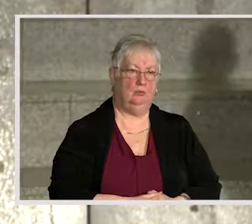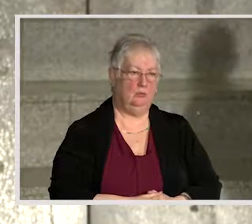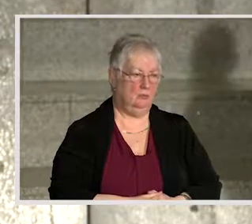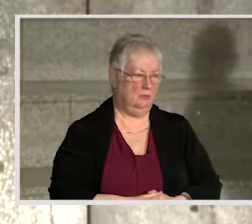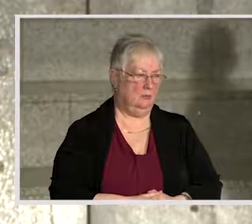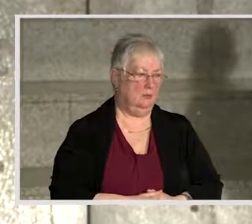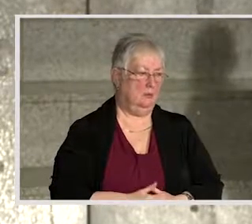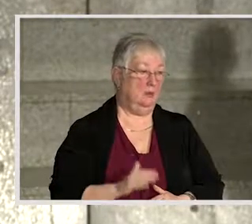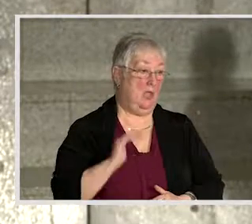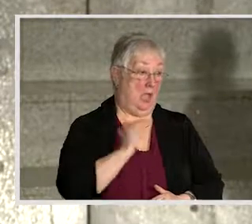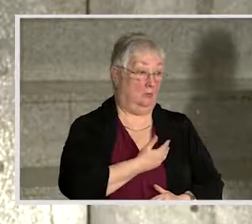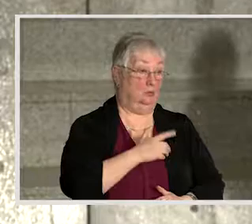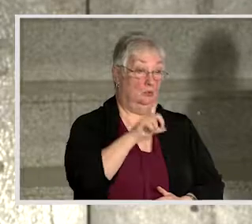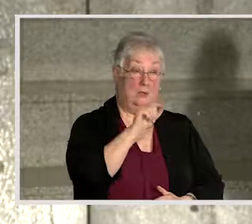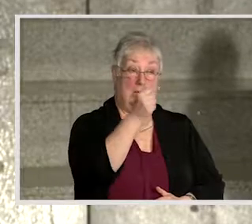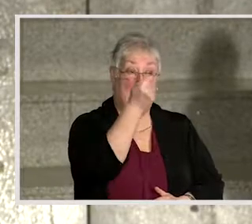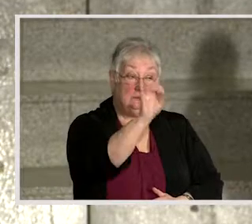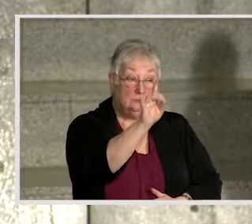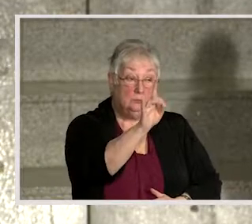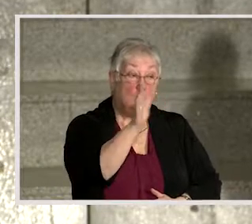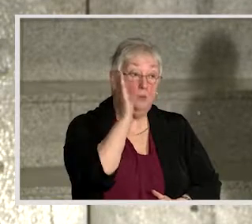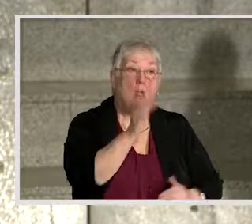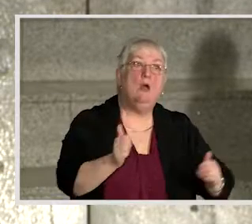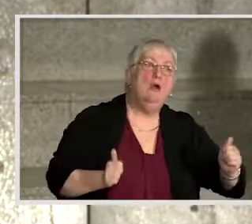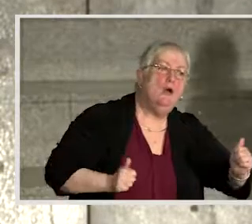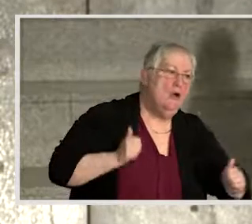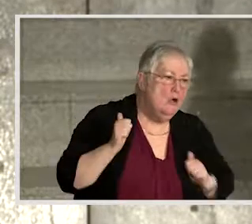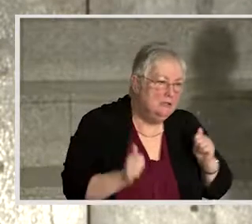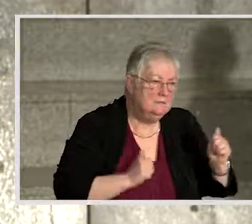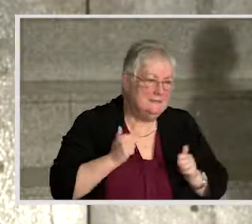AGGRESSIVE FUTURE ADVOCACY TO ENSURE ALL OF THE PROGRESS THE